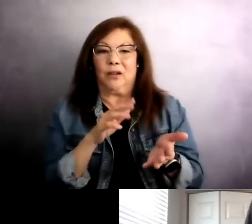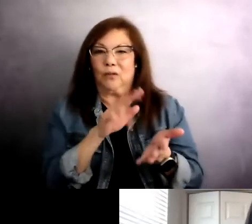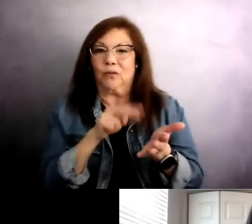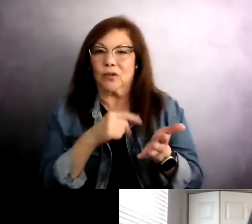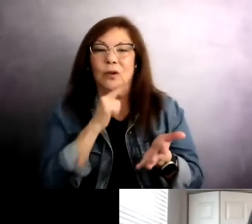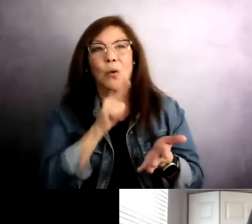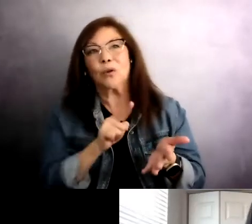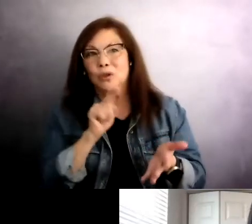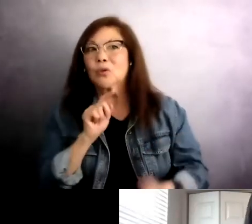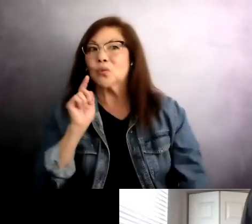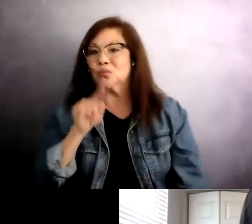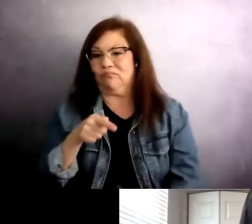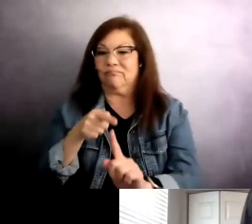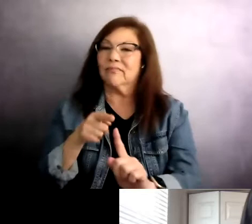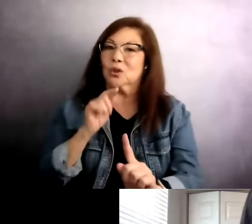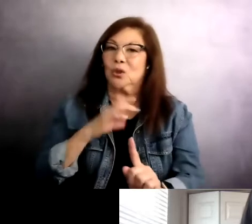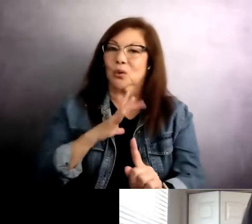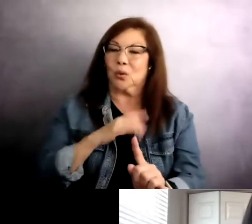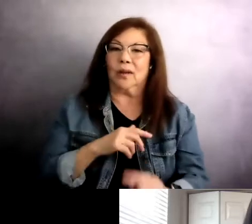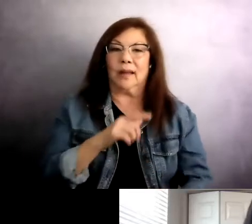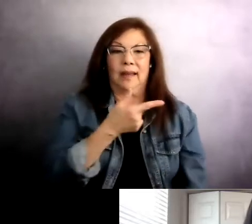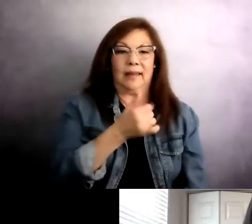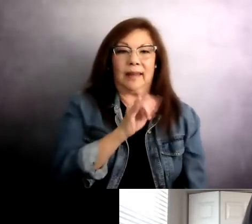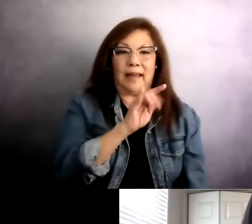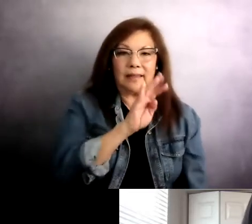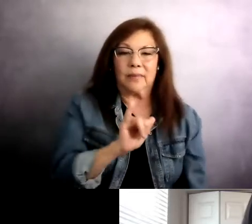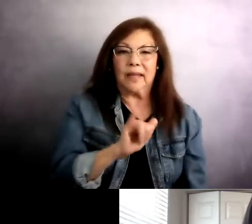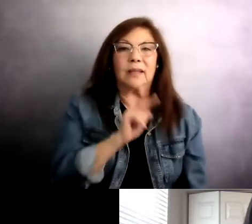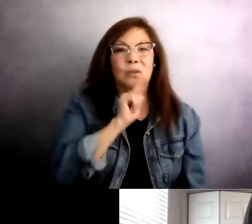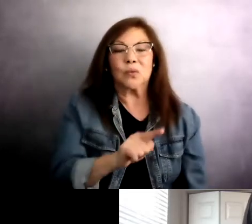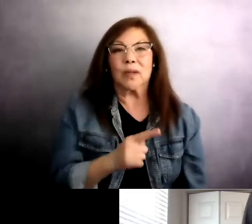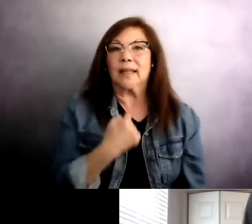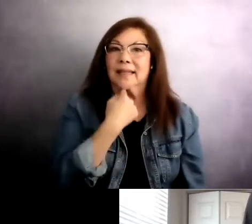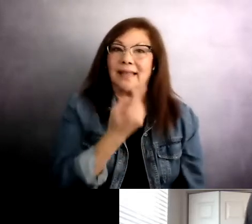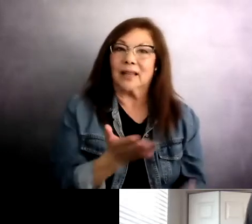cool. So we can't keep skirting the fact that this is retailing, so I'm going to ask a lot